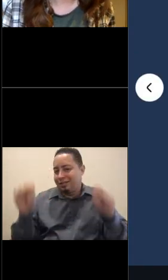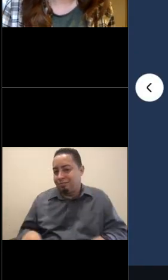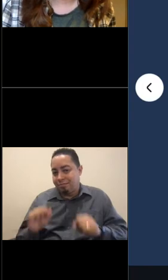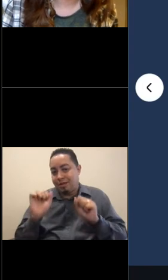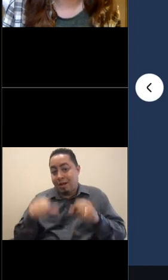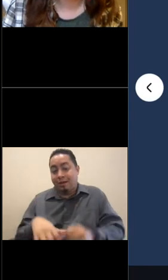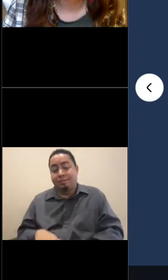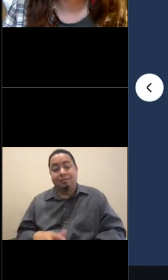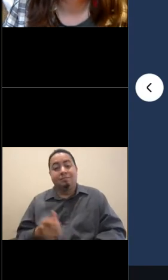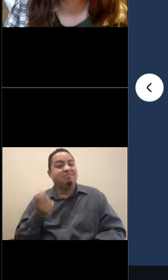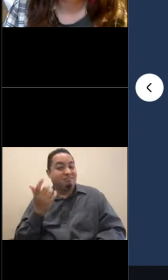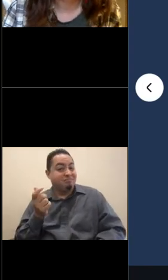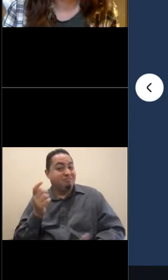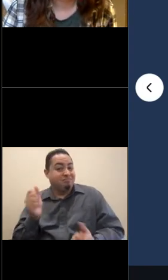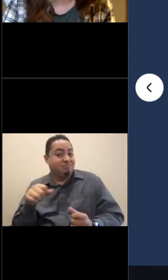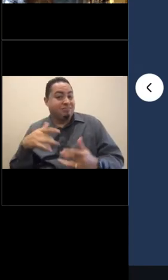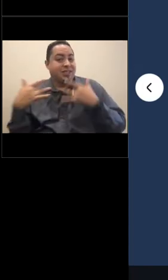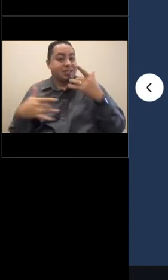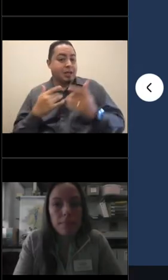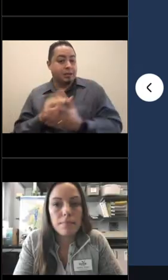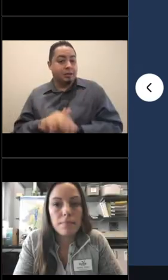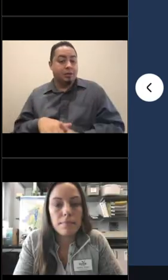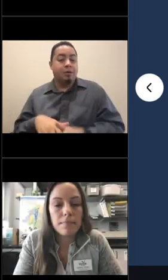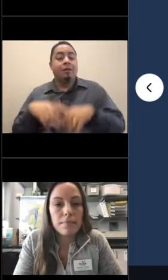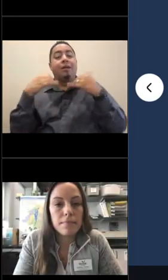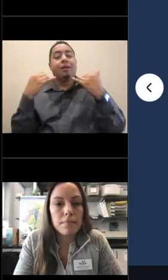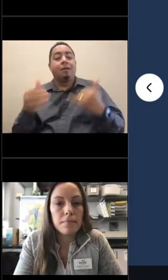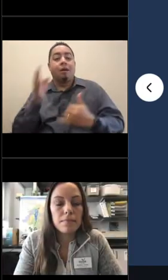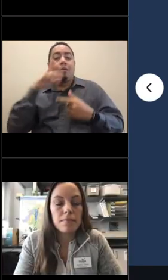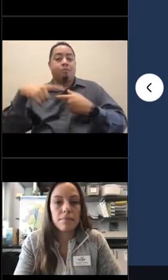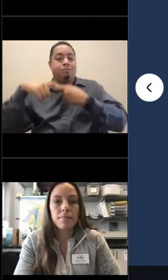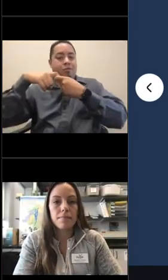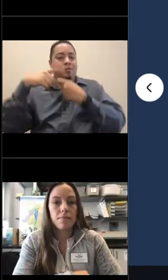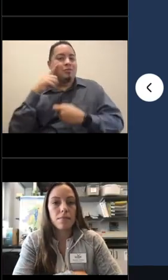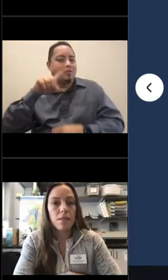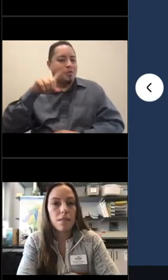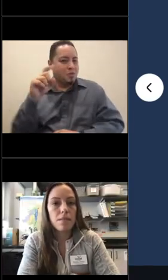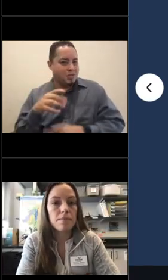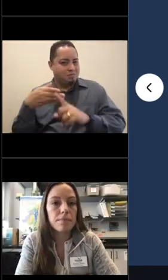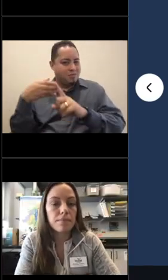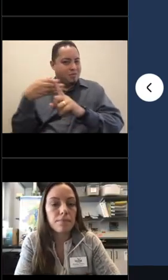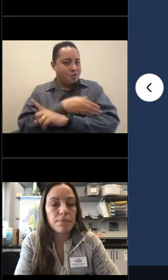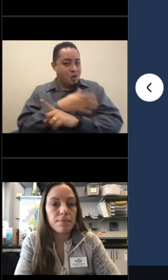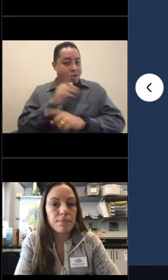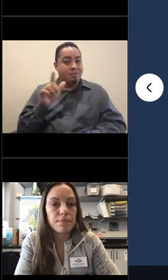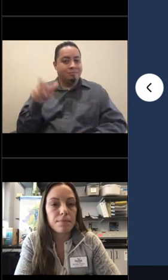So with that one more time, Grace, I'm going to pause for questions to see if anybody has any before I pass it over to Ashley.